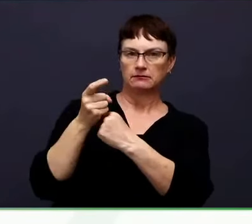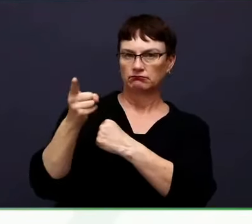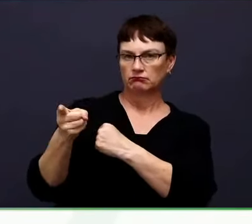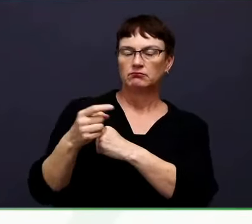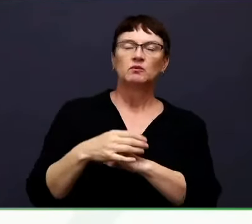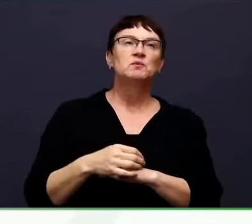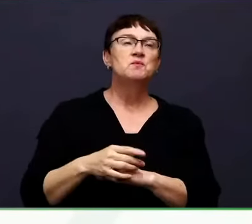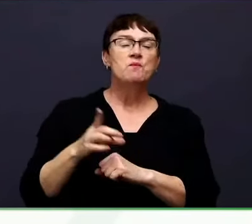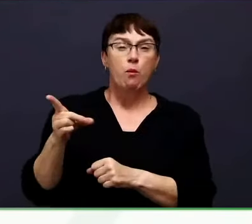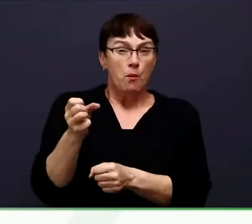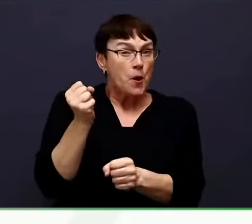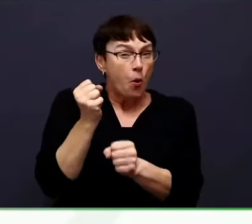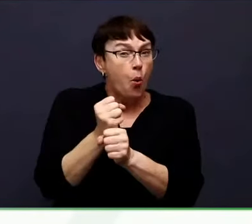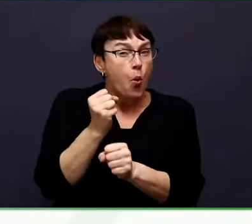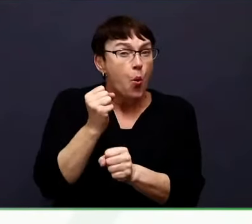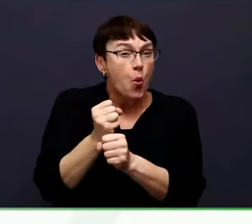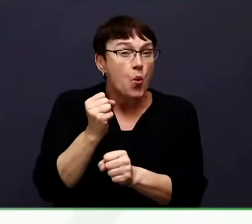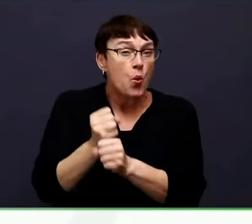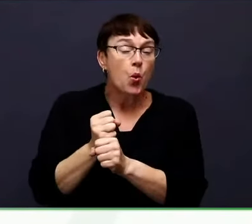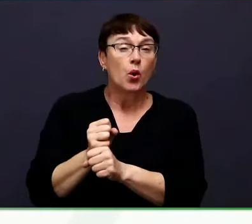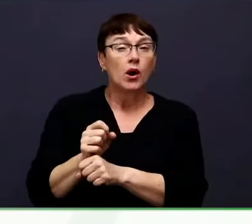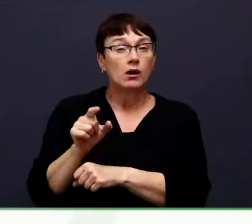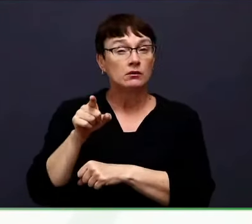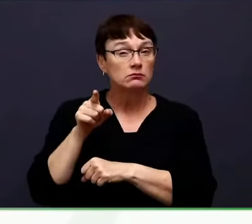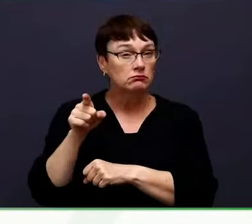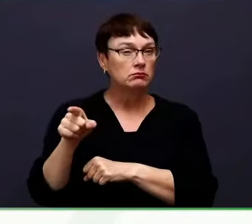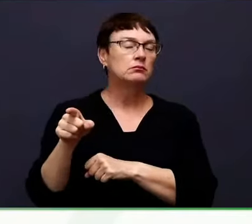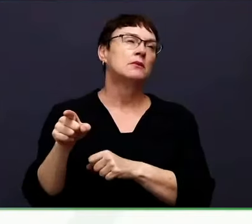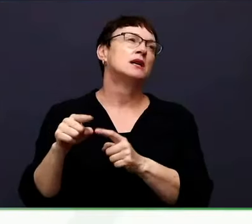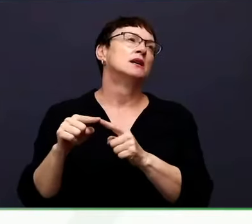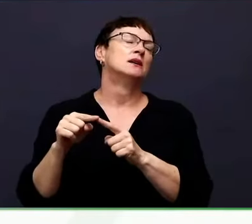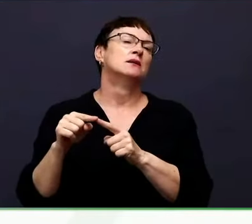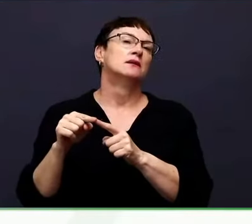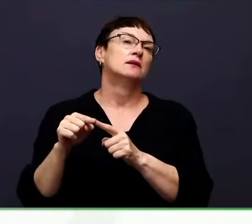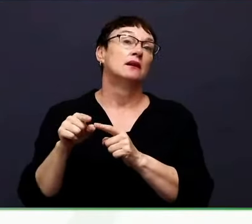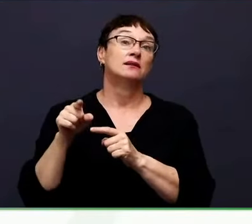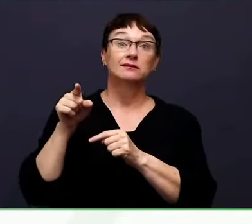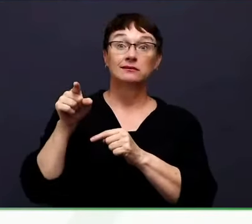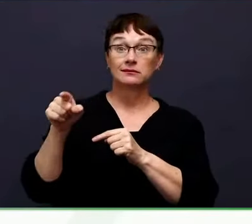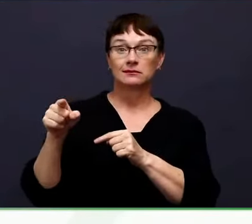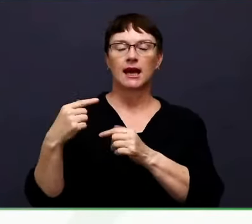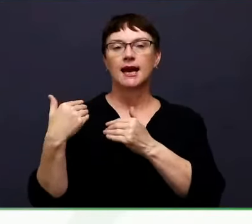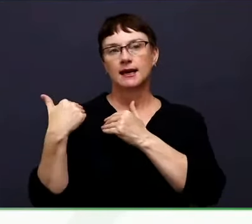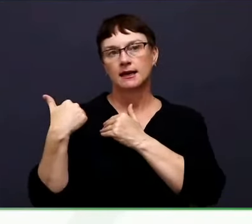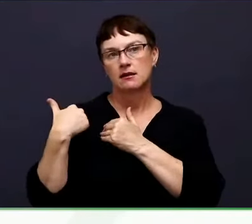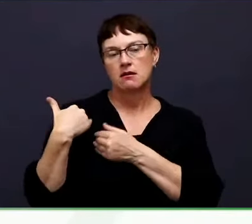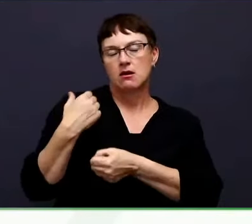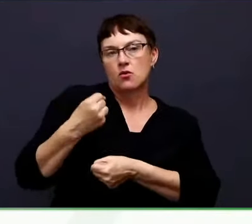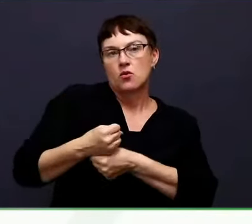was a candidate for the local elections and works on different global committees.